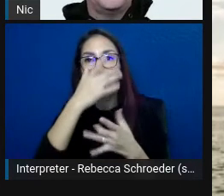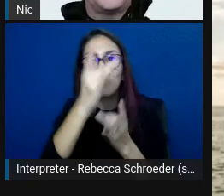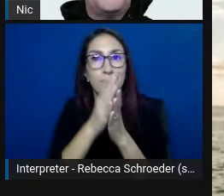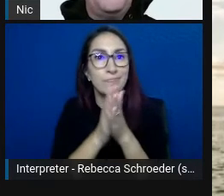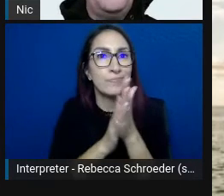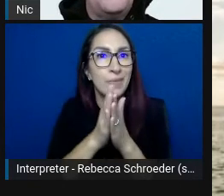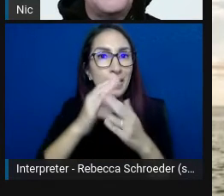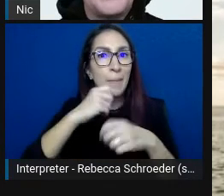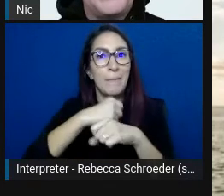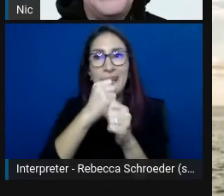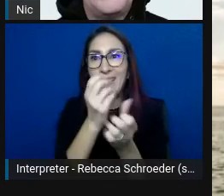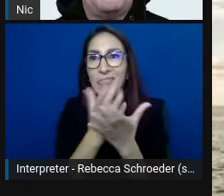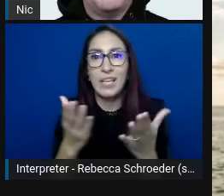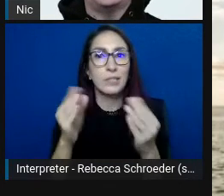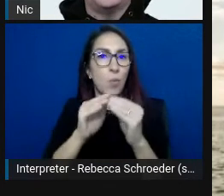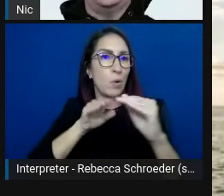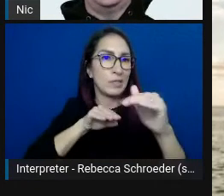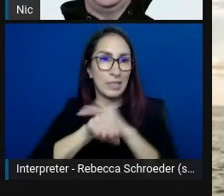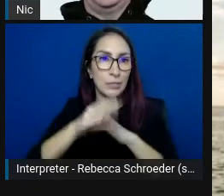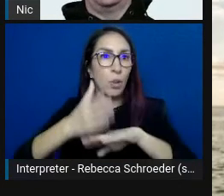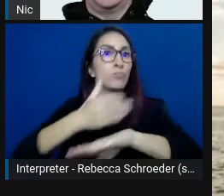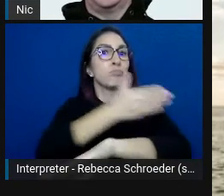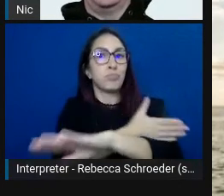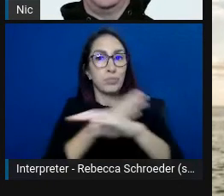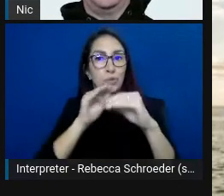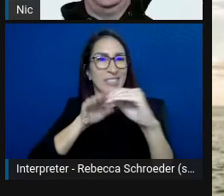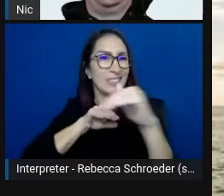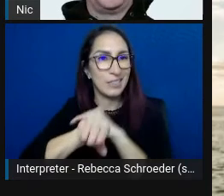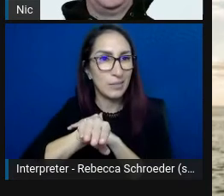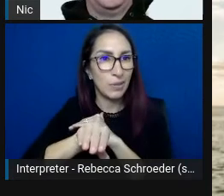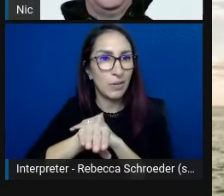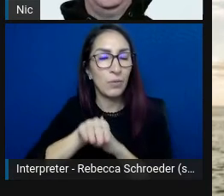It's someone who has at least a basic understanding of accessibility.